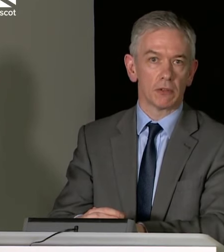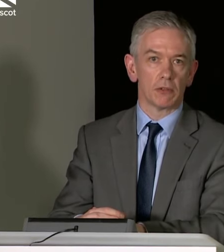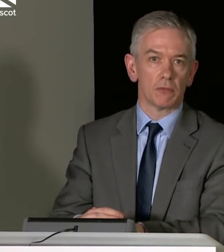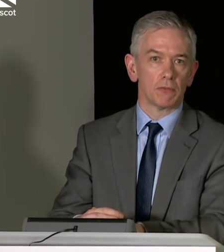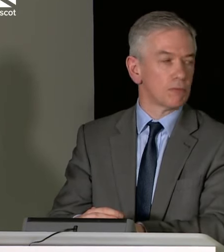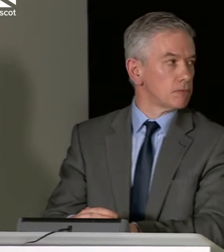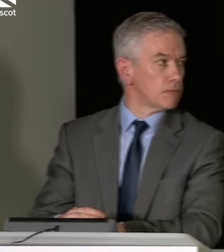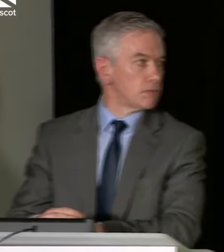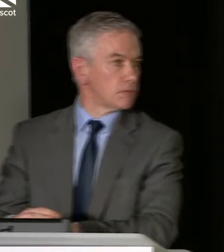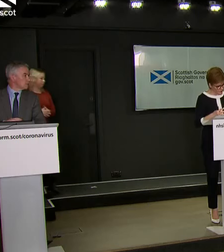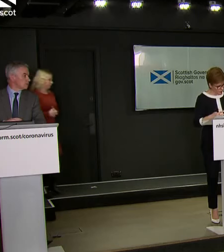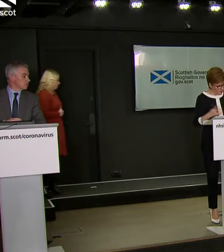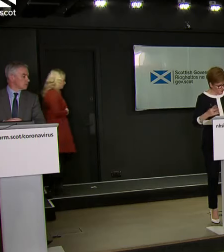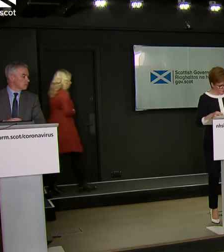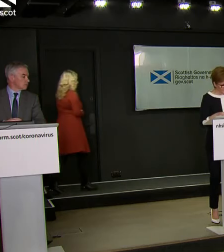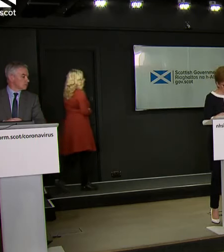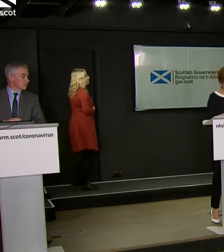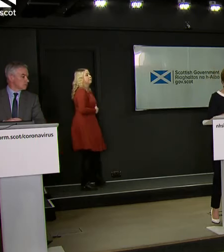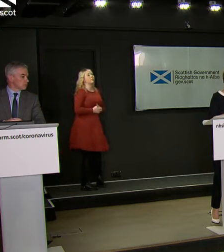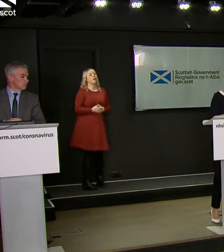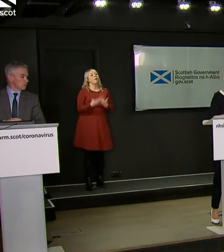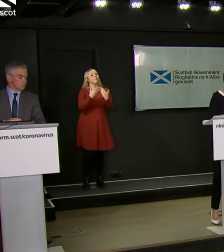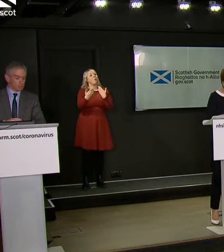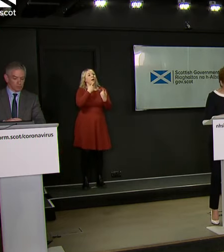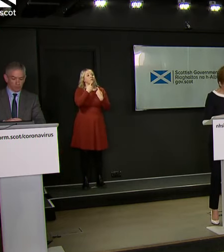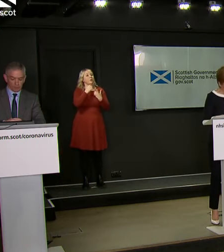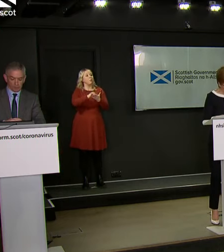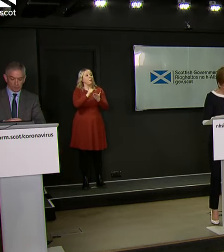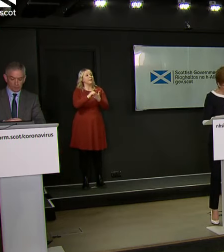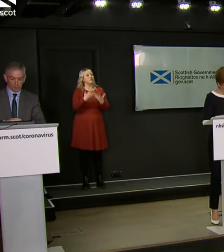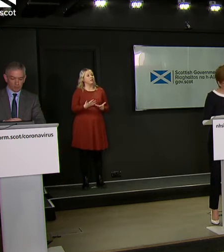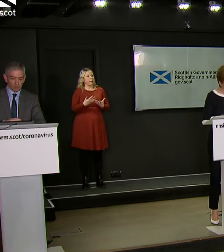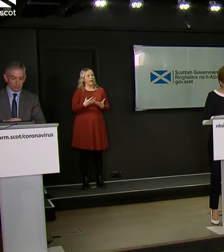Just, there is obviously further information being published today. One piece of information